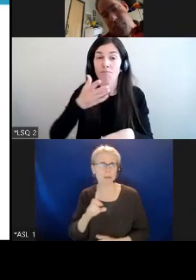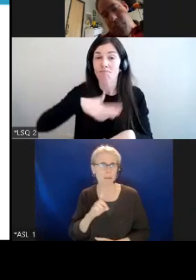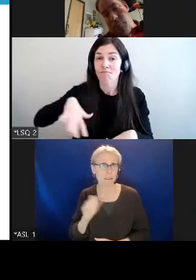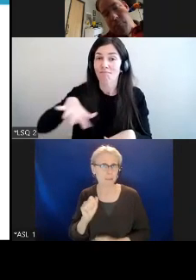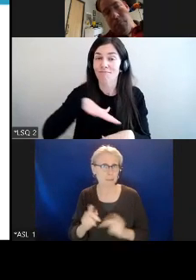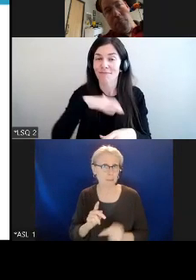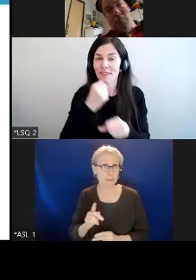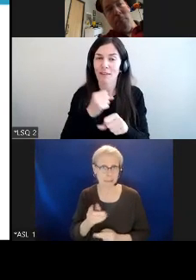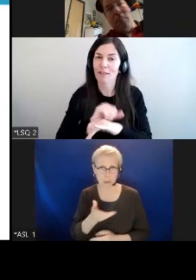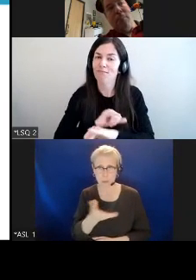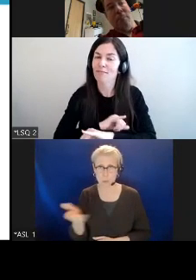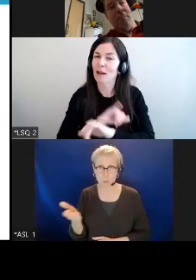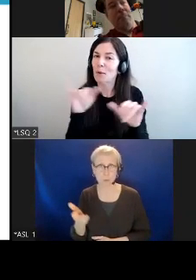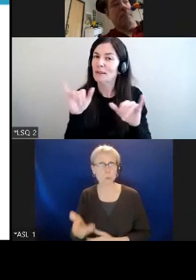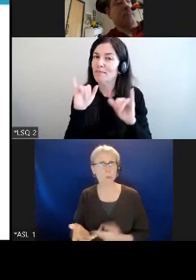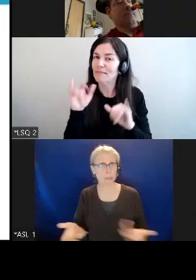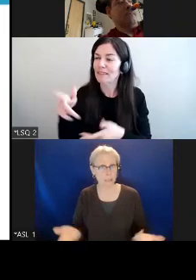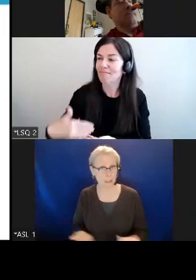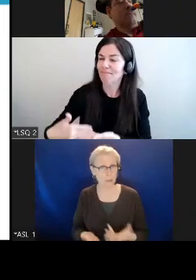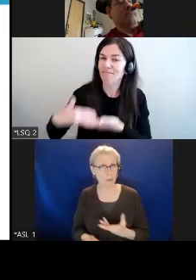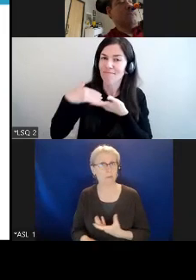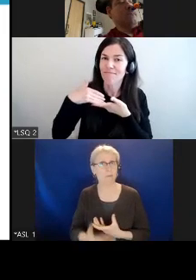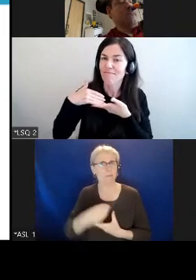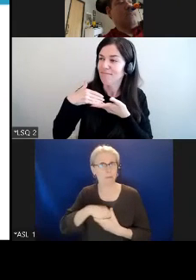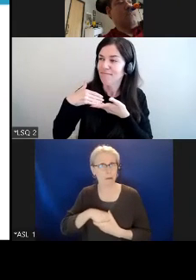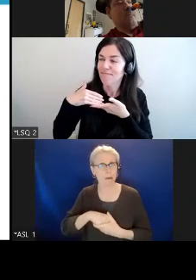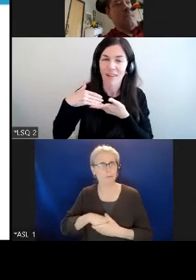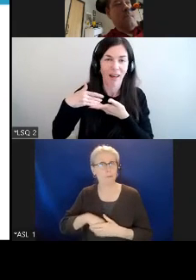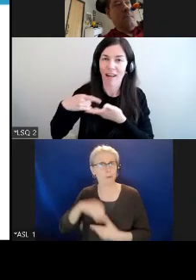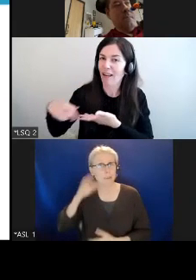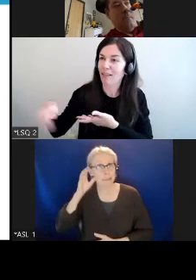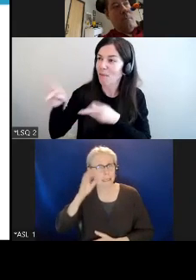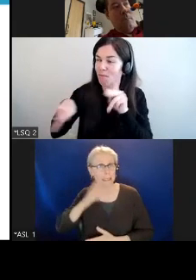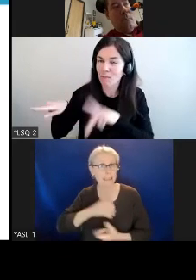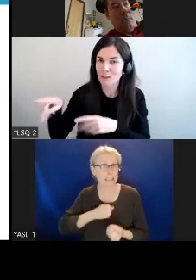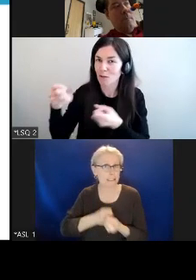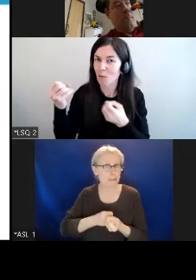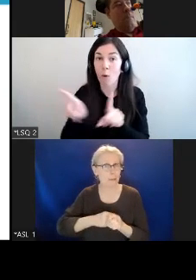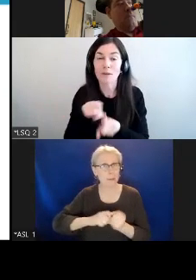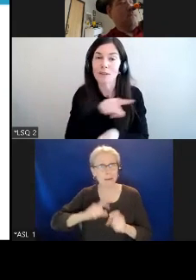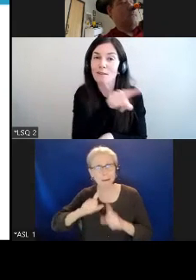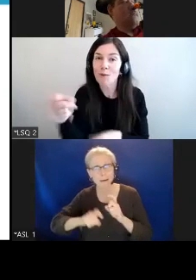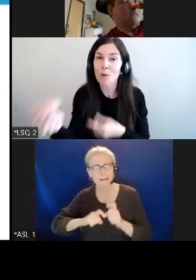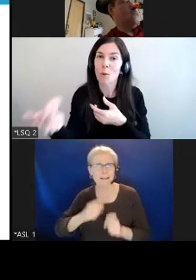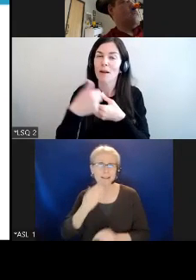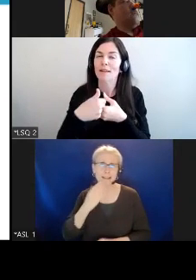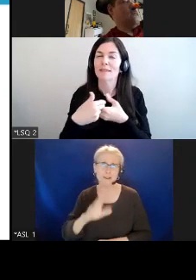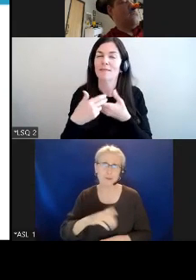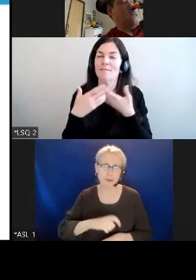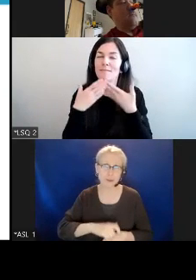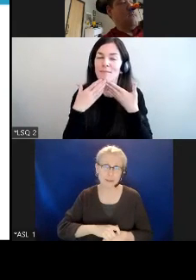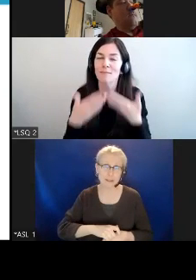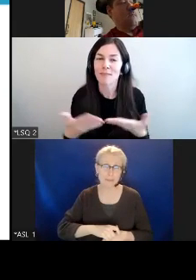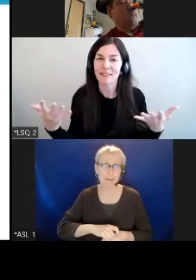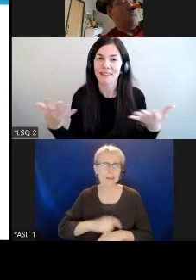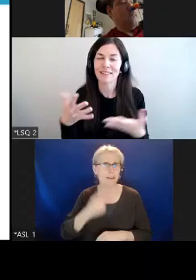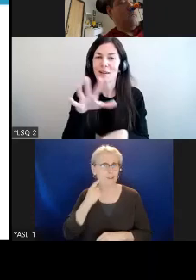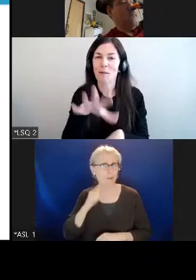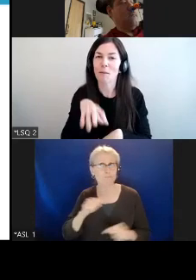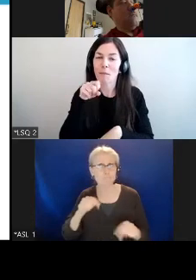THAT ARE HERE ATTENDING. WE'RE GRATEFUL FOR YOU TAKING THE TIME TO LEARN MORE AND GET INVOLVED.